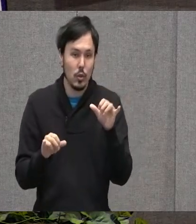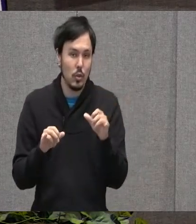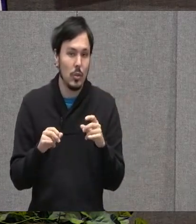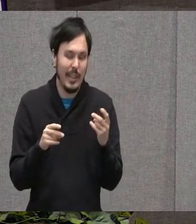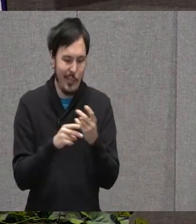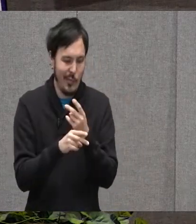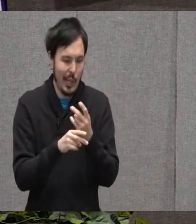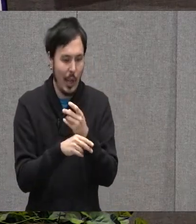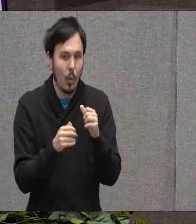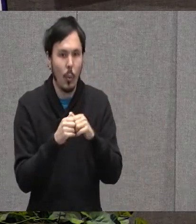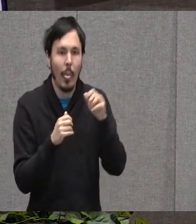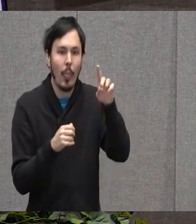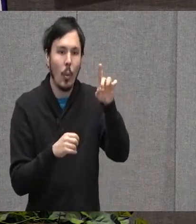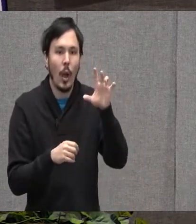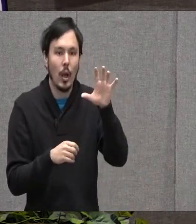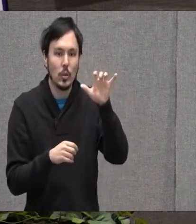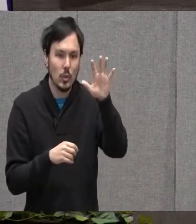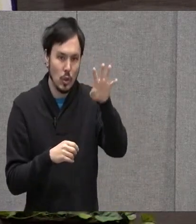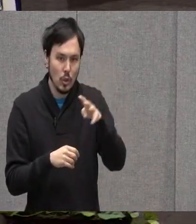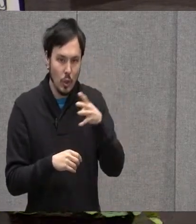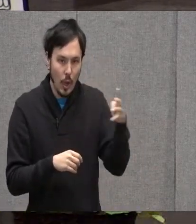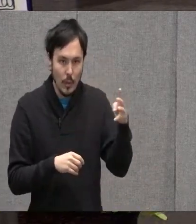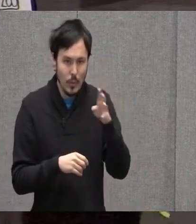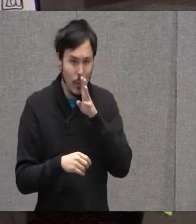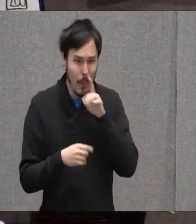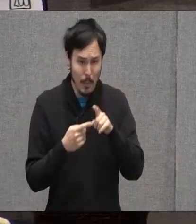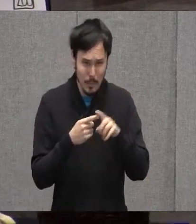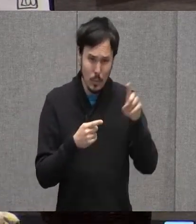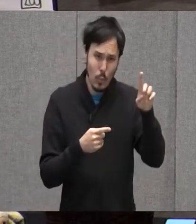Last week, we were talking about the 100s and the 200s chart